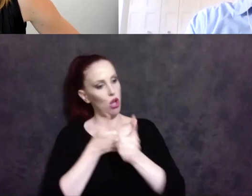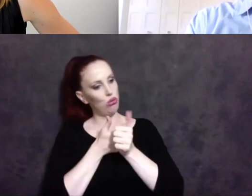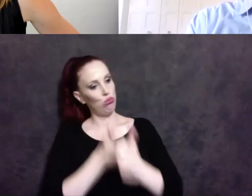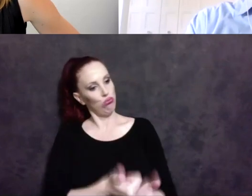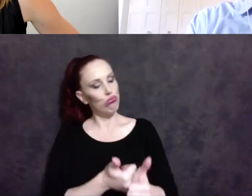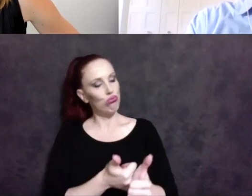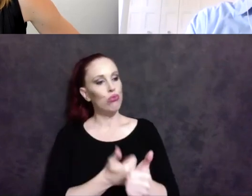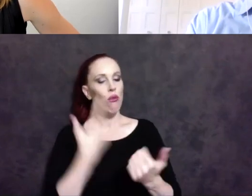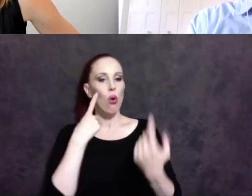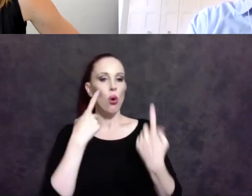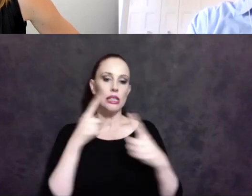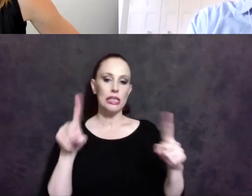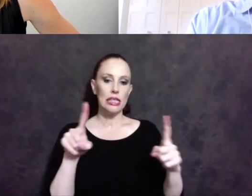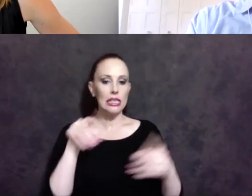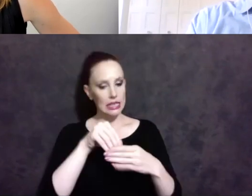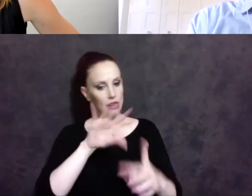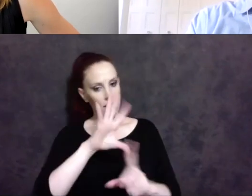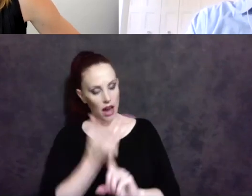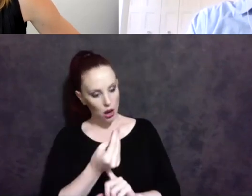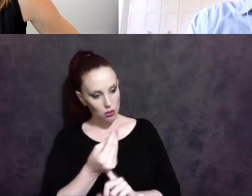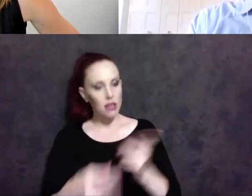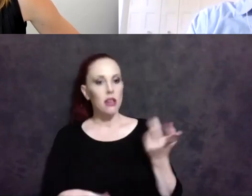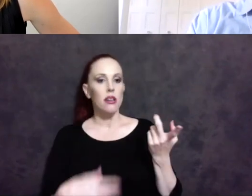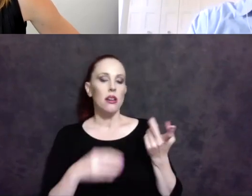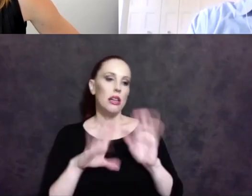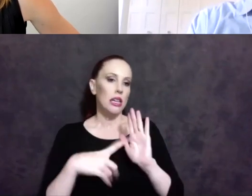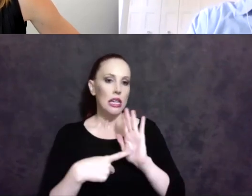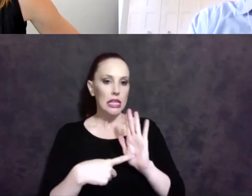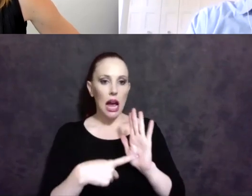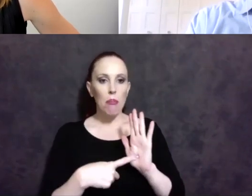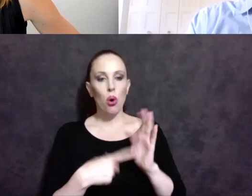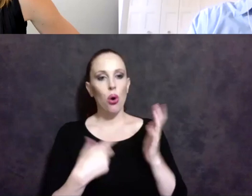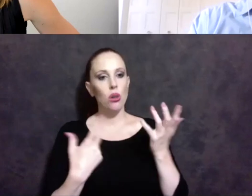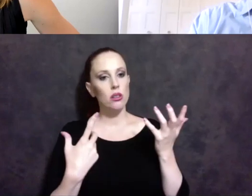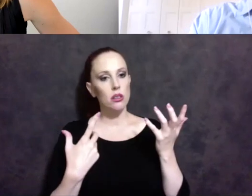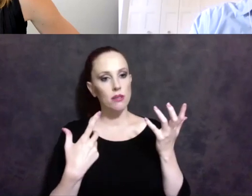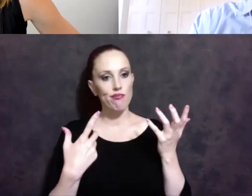within a given environment. You know, so for example, a normative behavior could be everyone